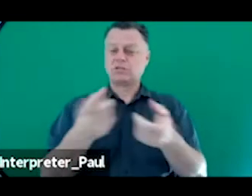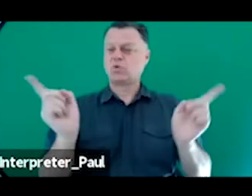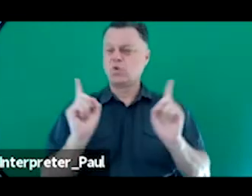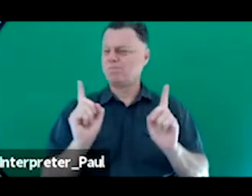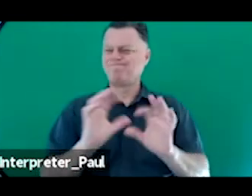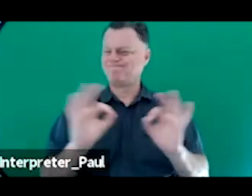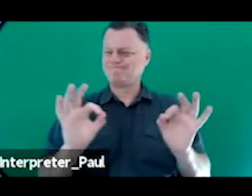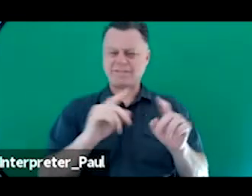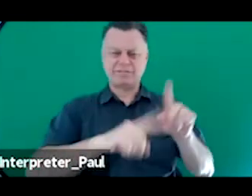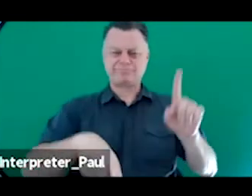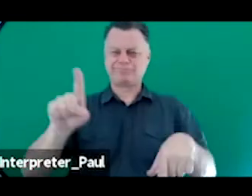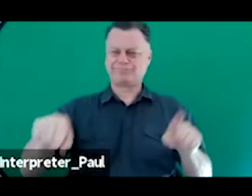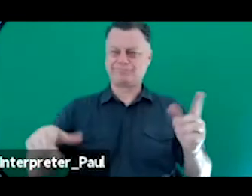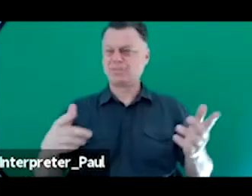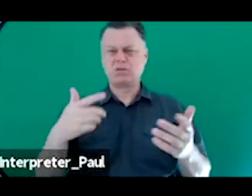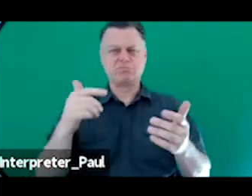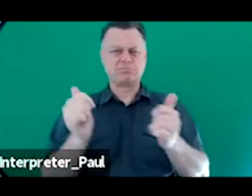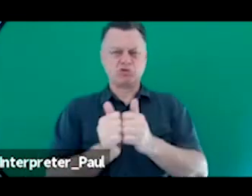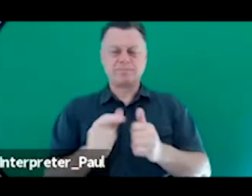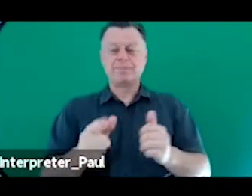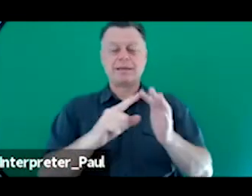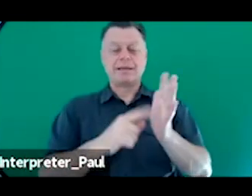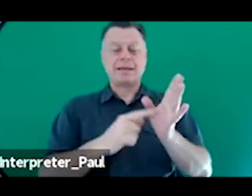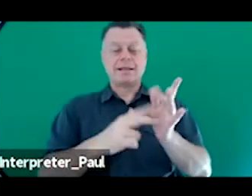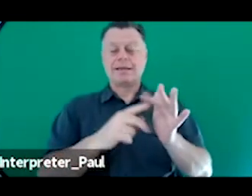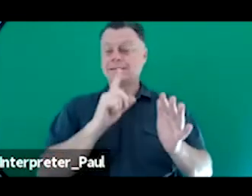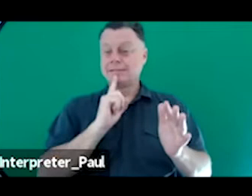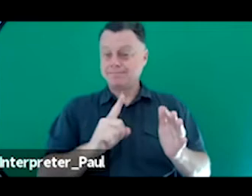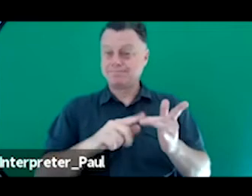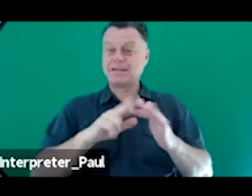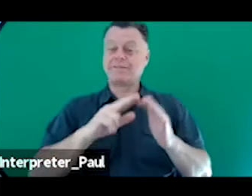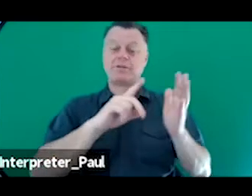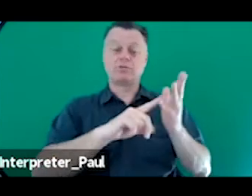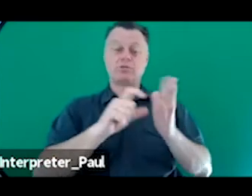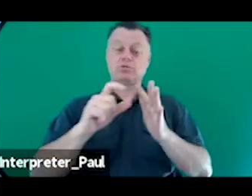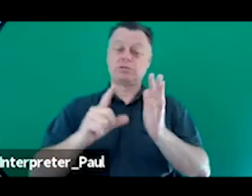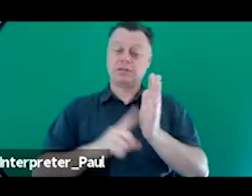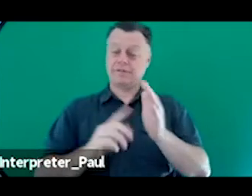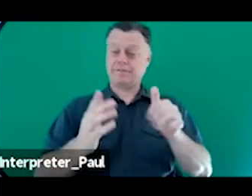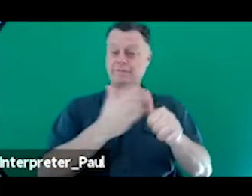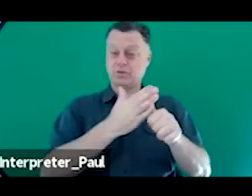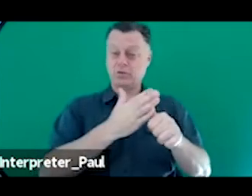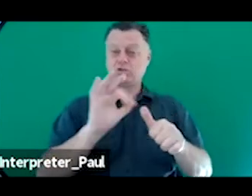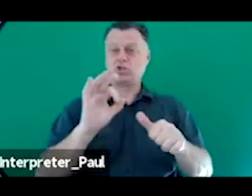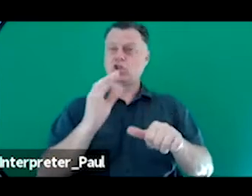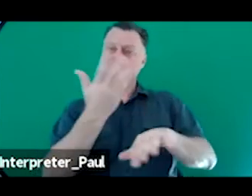building here. Elaine says, “If you put universal design before a new brand design you will attract